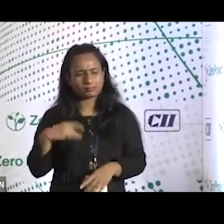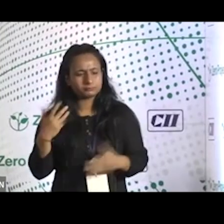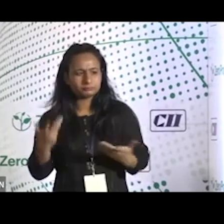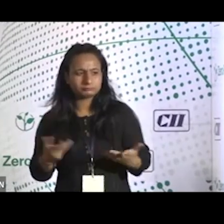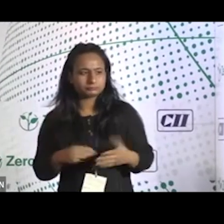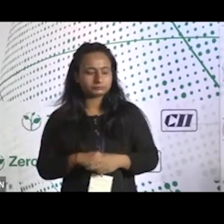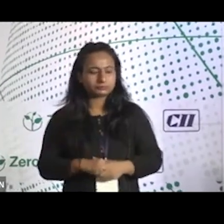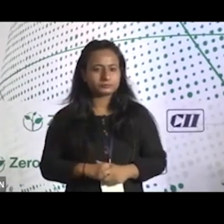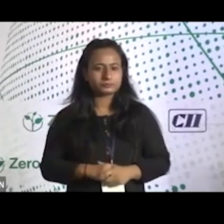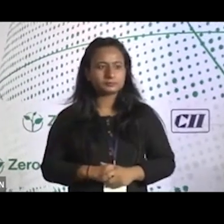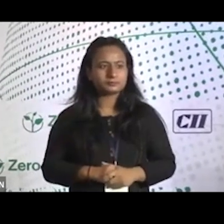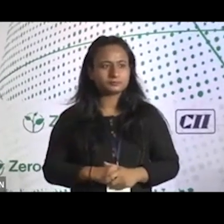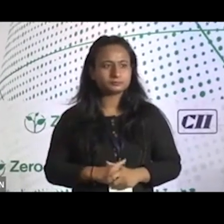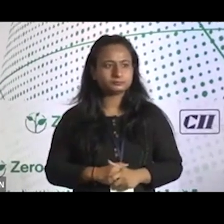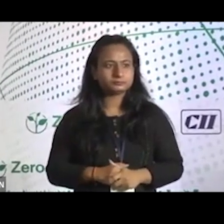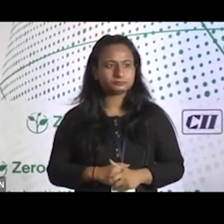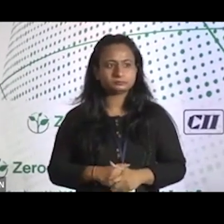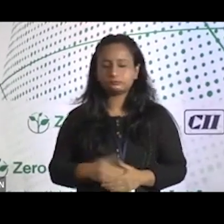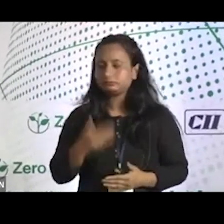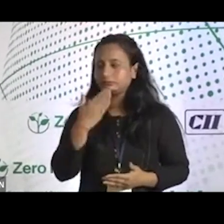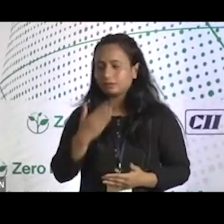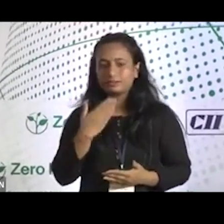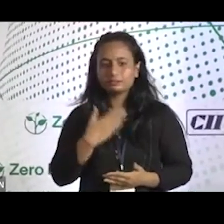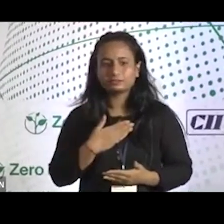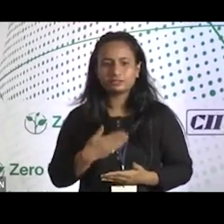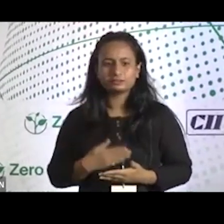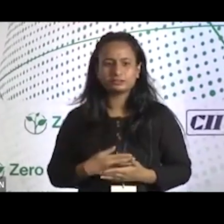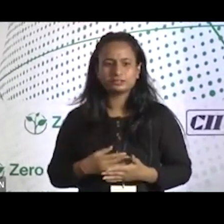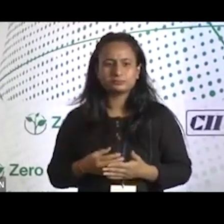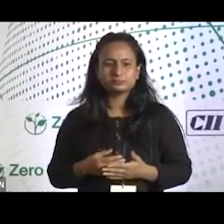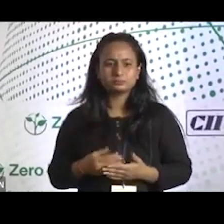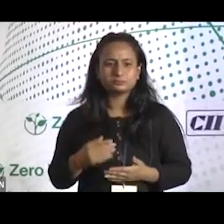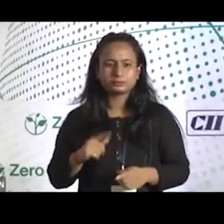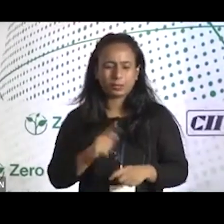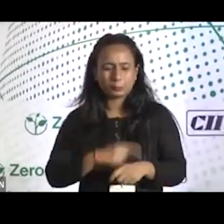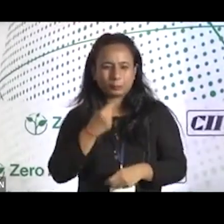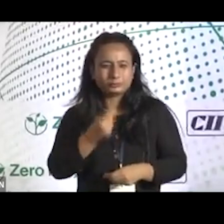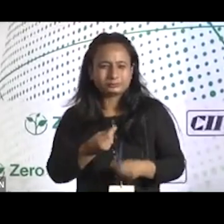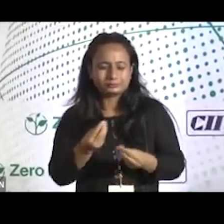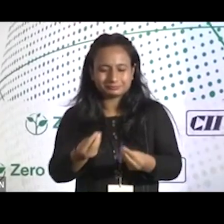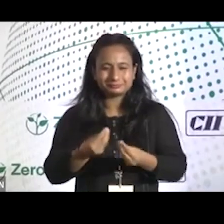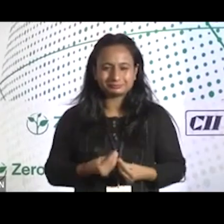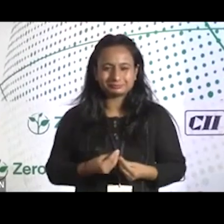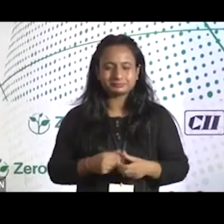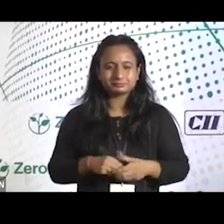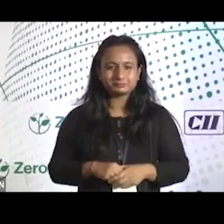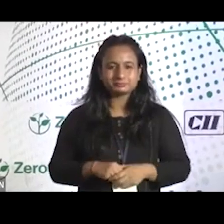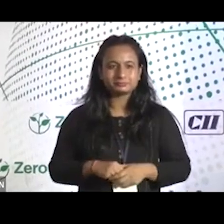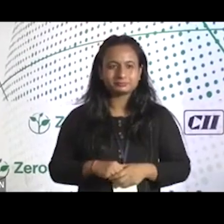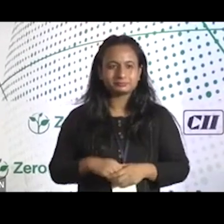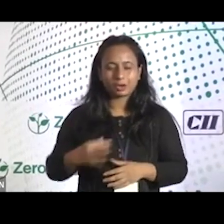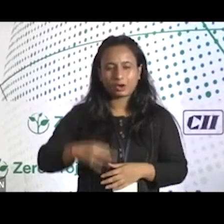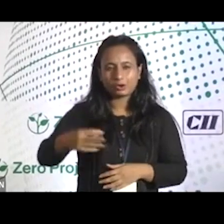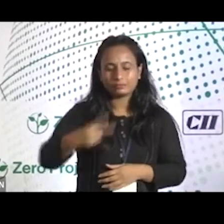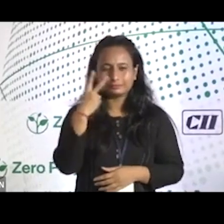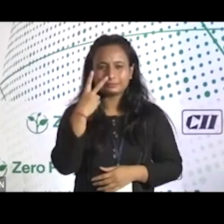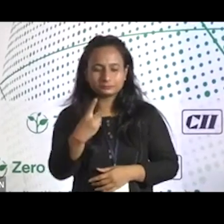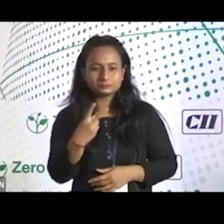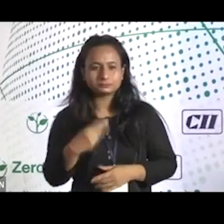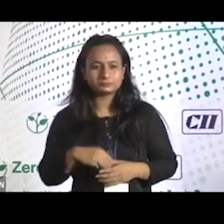Should I get that? And thank you for giving us this opportunity. And I always feel odd man out between so many